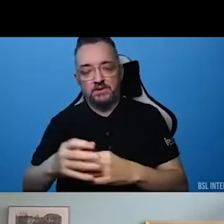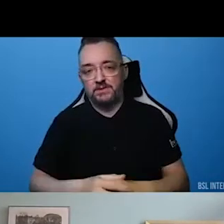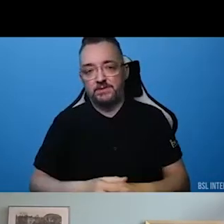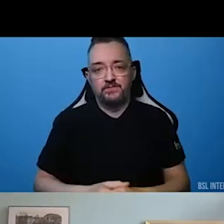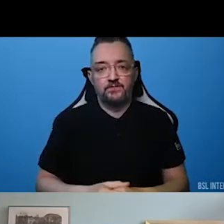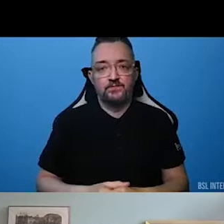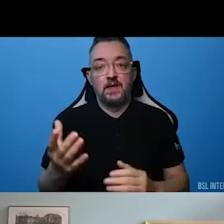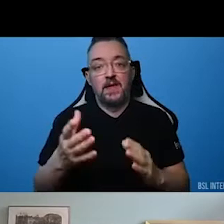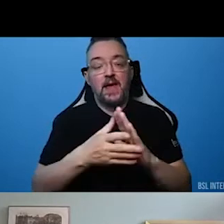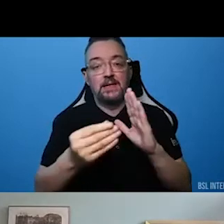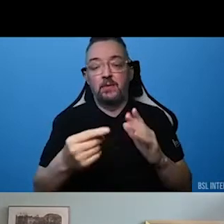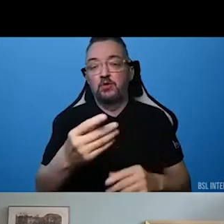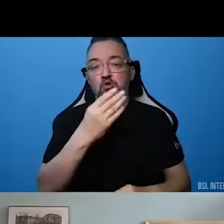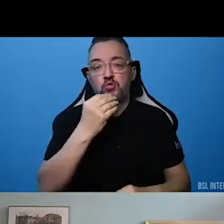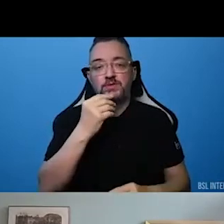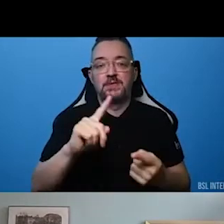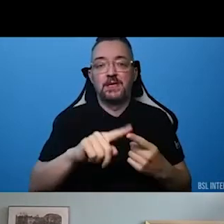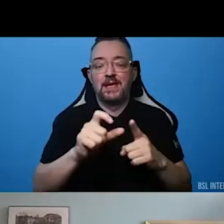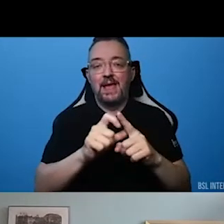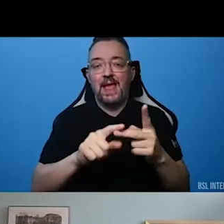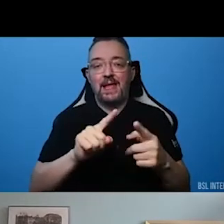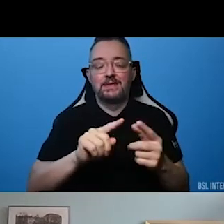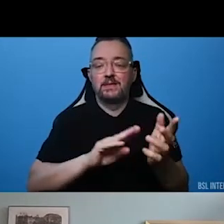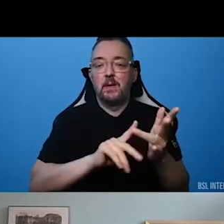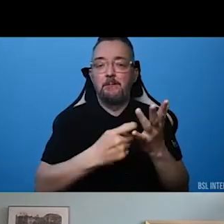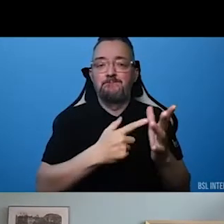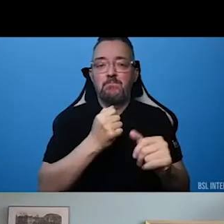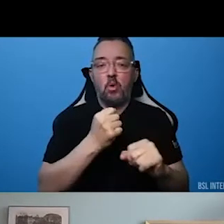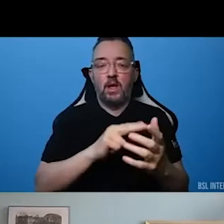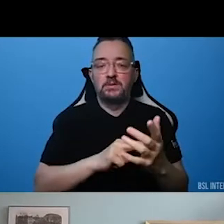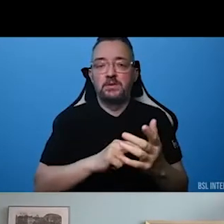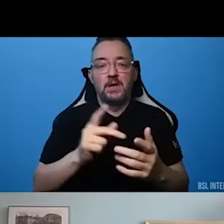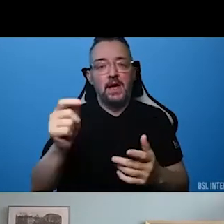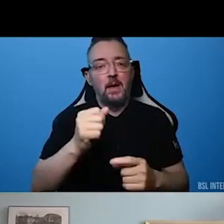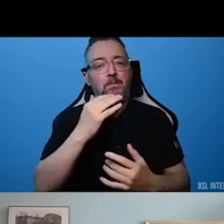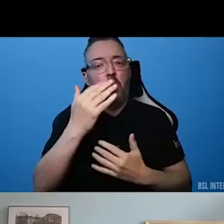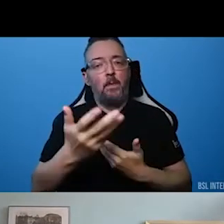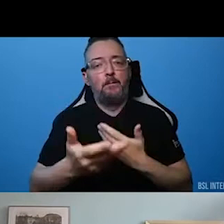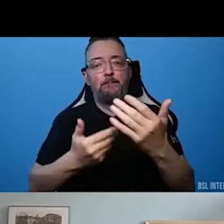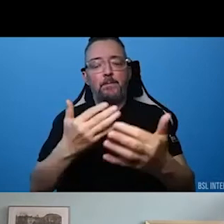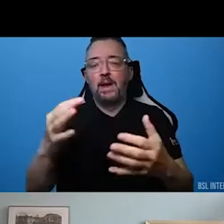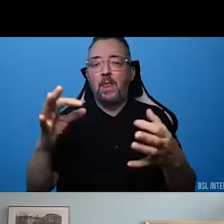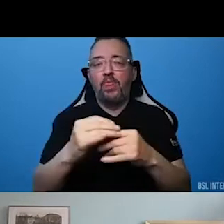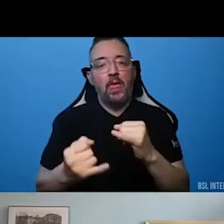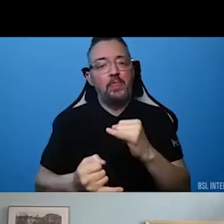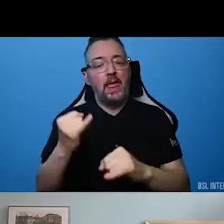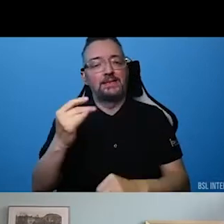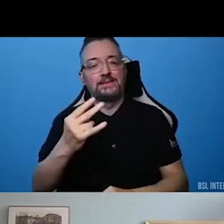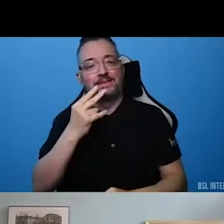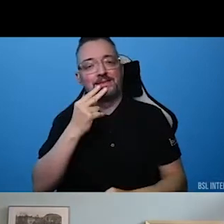For example using Eddie Morgan's poem on the Last Cigarette alongside intriguing images from the Caribbean.